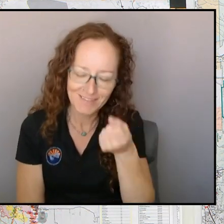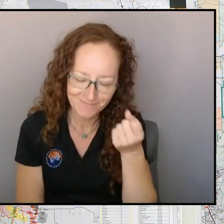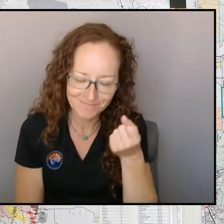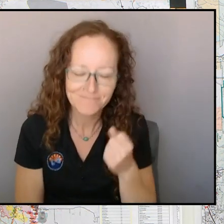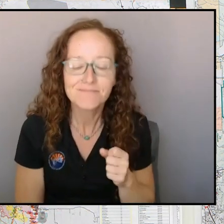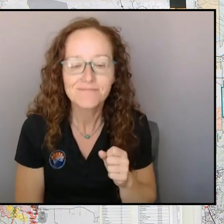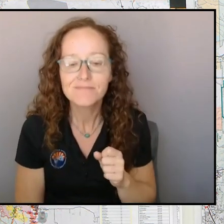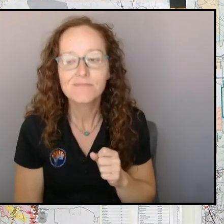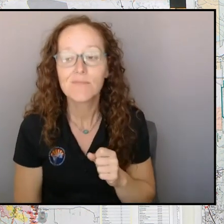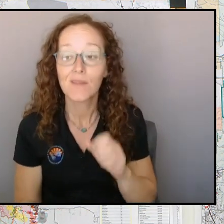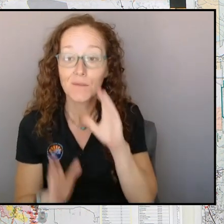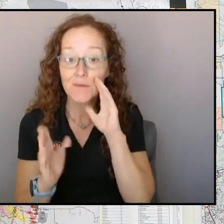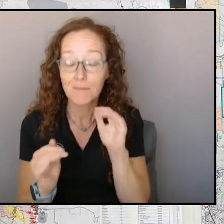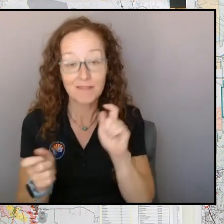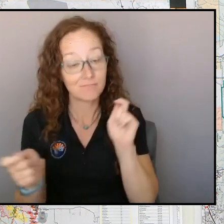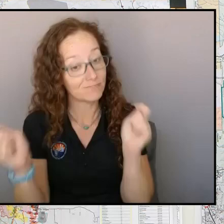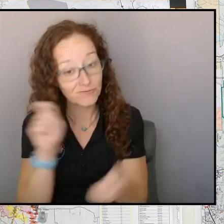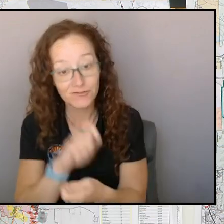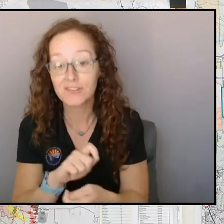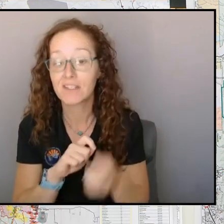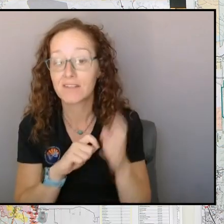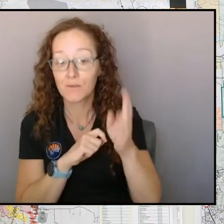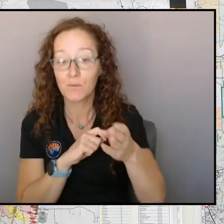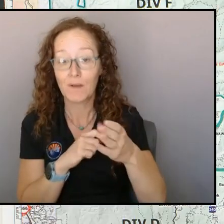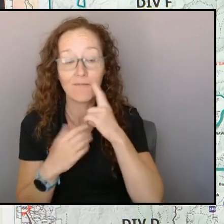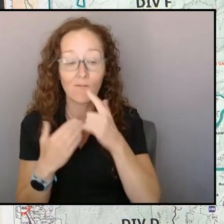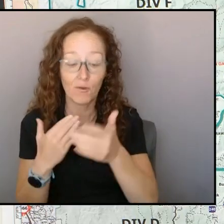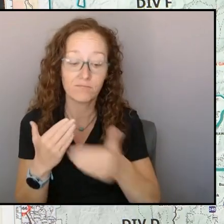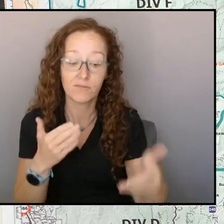we start going into the remainder of the week today as